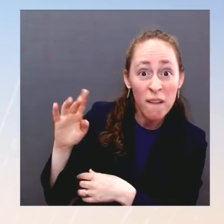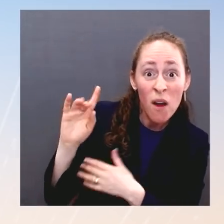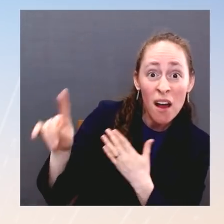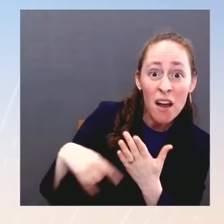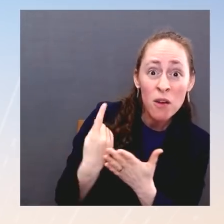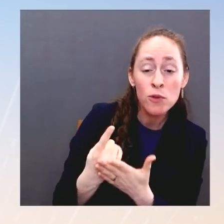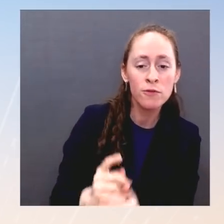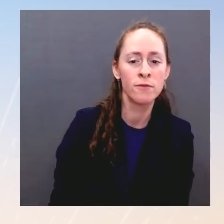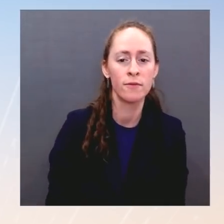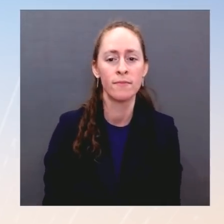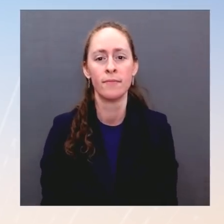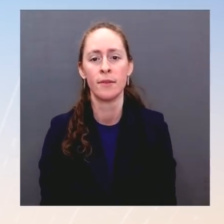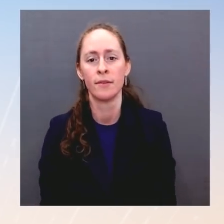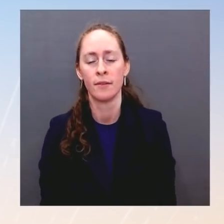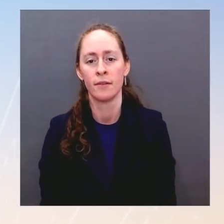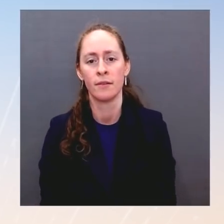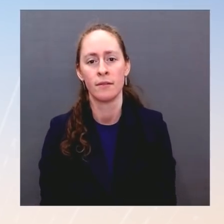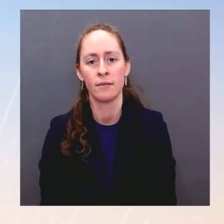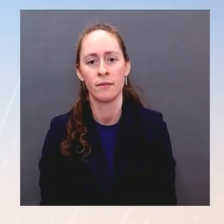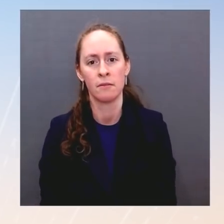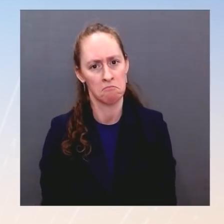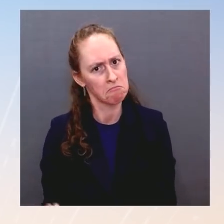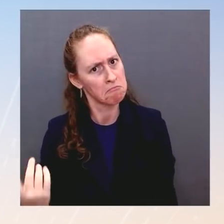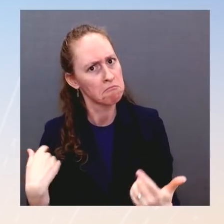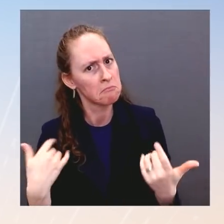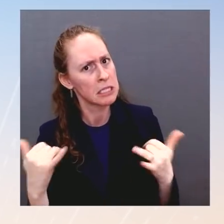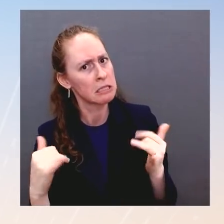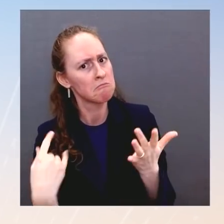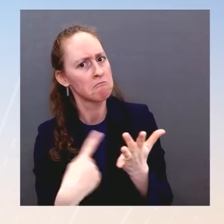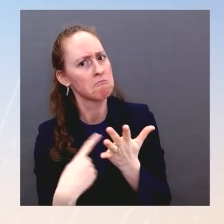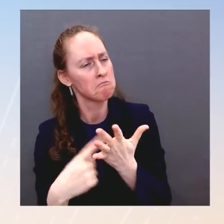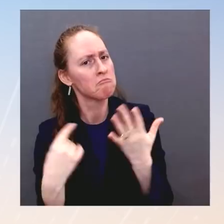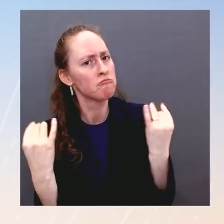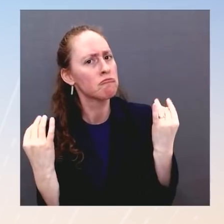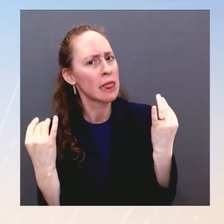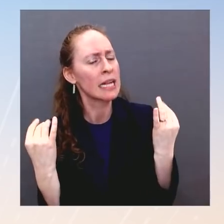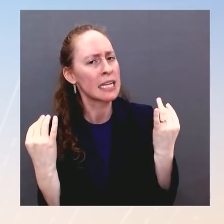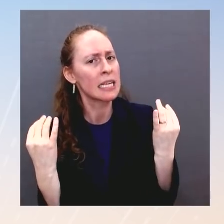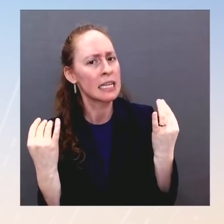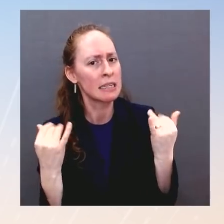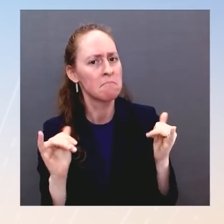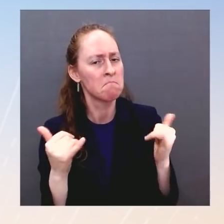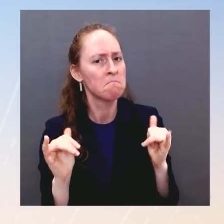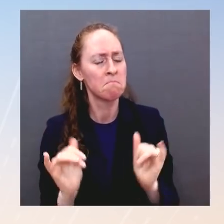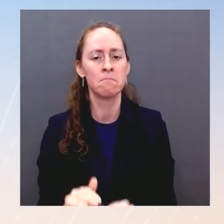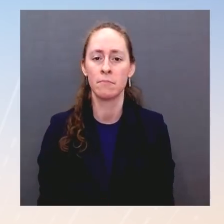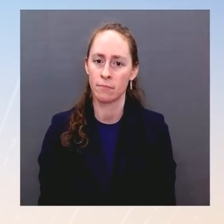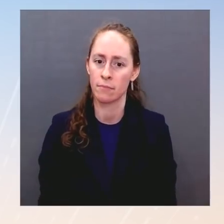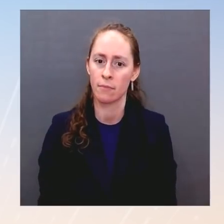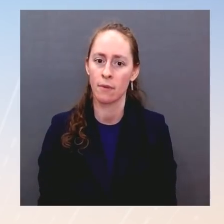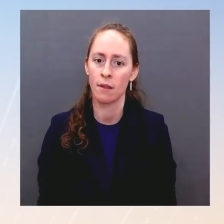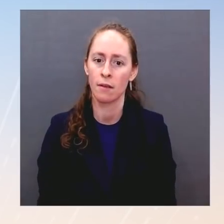has been on taking steps in coordination. And obviously, that decision was made over the course of the last 24 hours